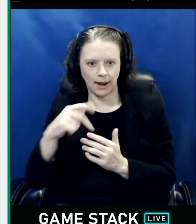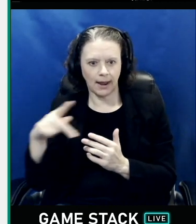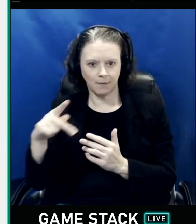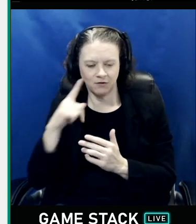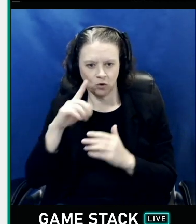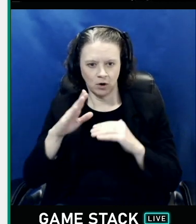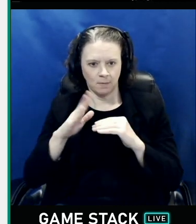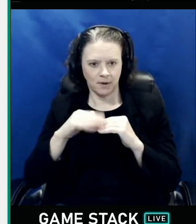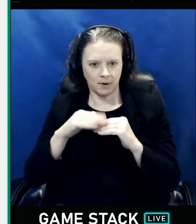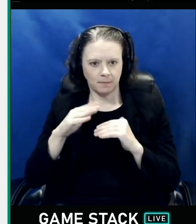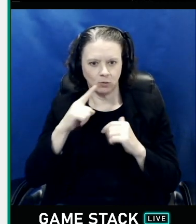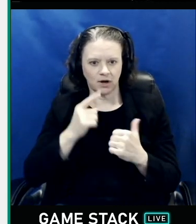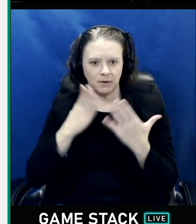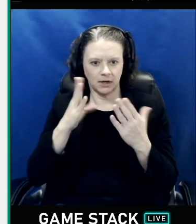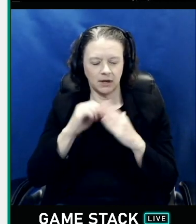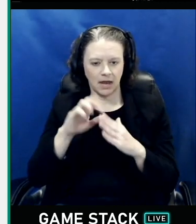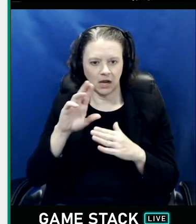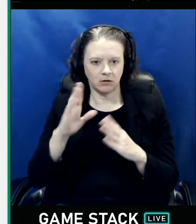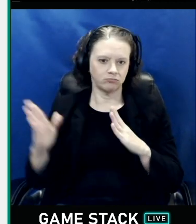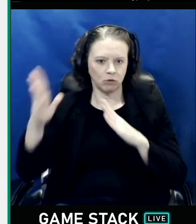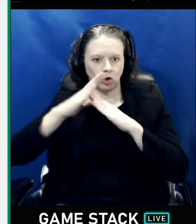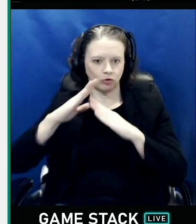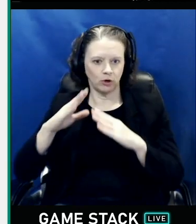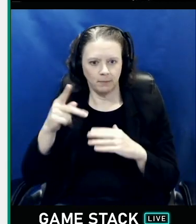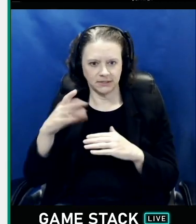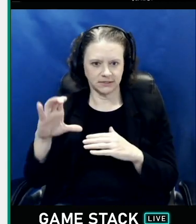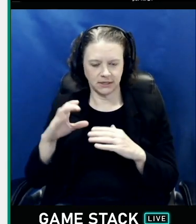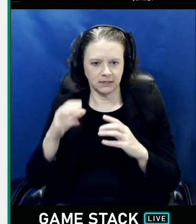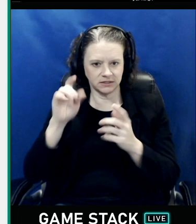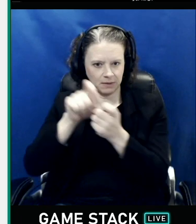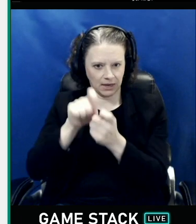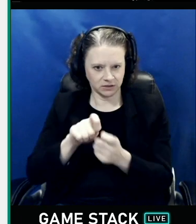recommended in Ultra PC specs to determine the ideal number of worker threads.